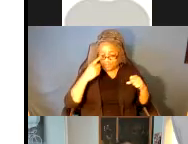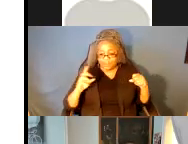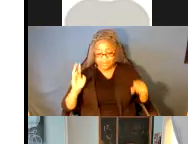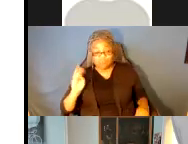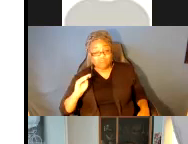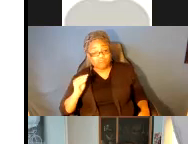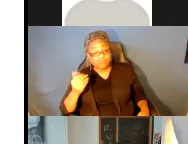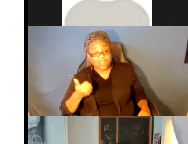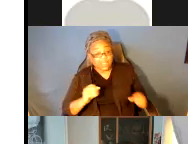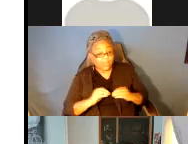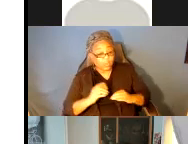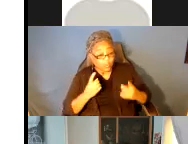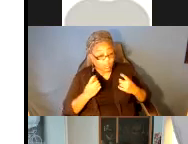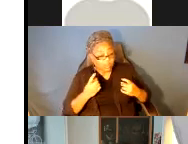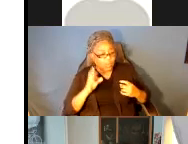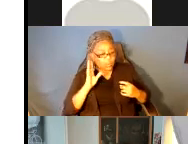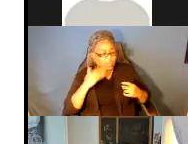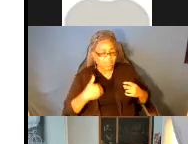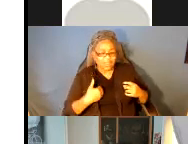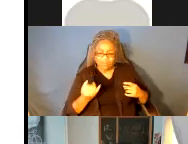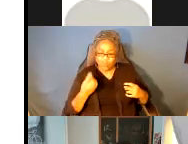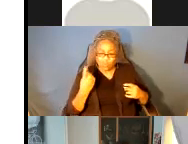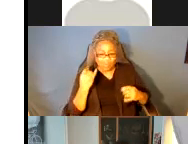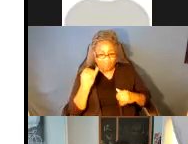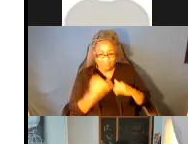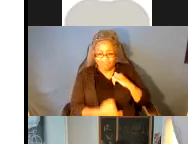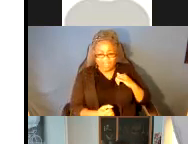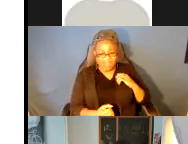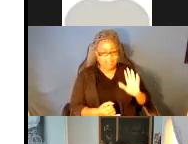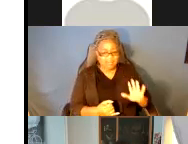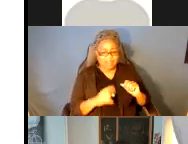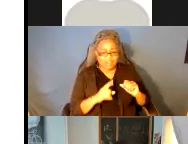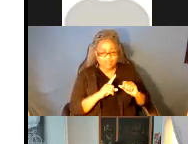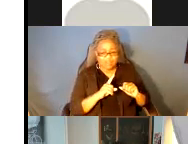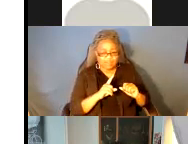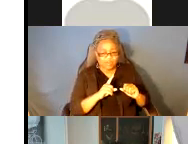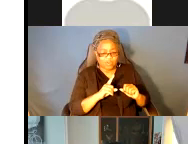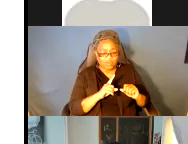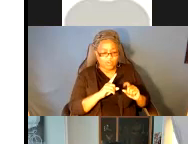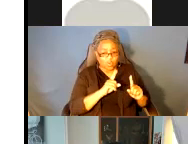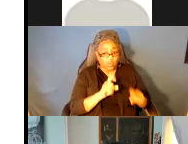And there will be one final Q&A after this next section and so that also means we are gearing up